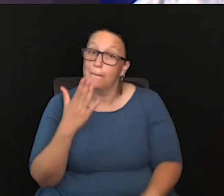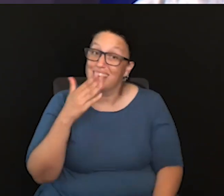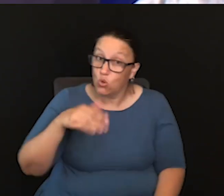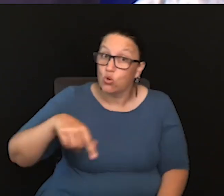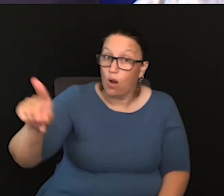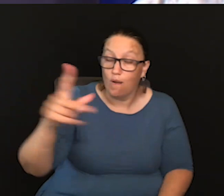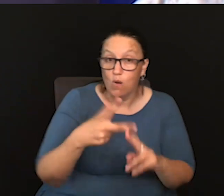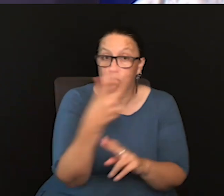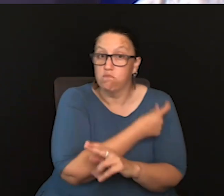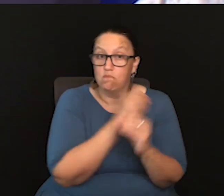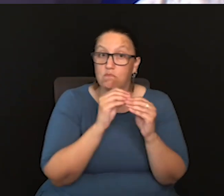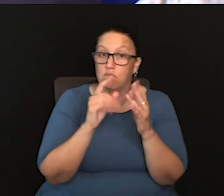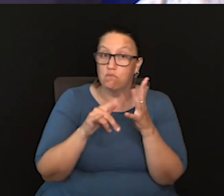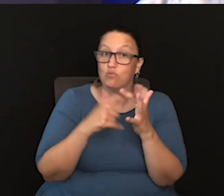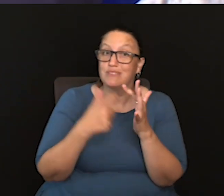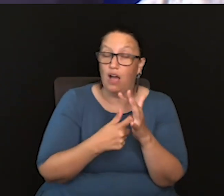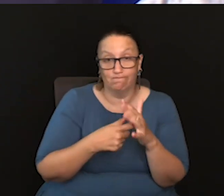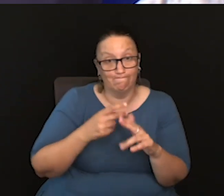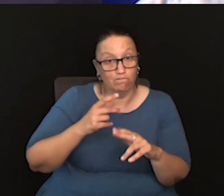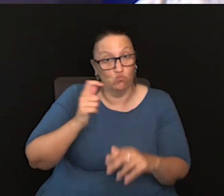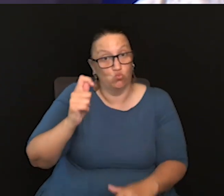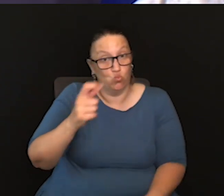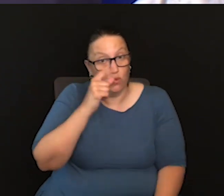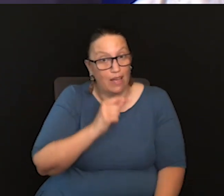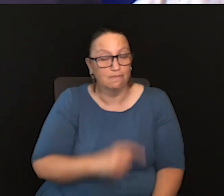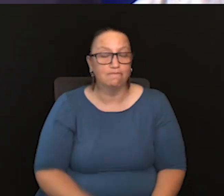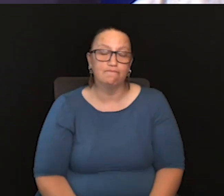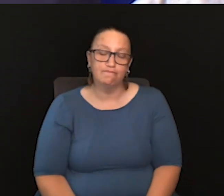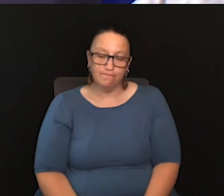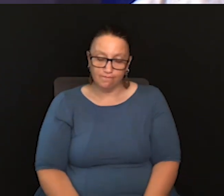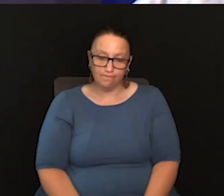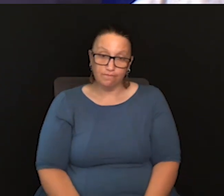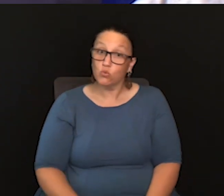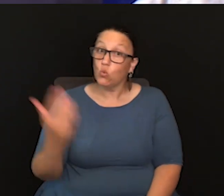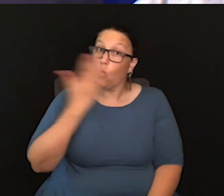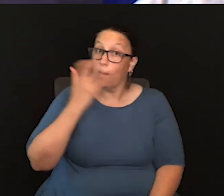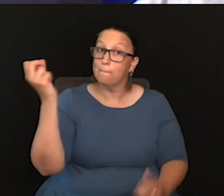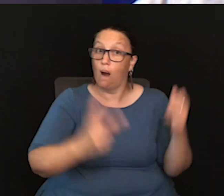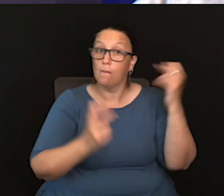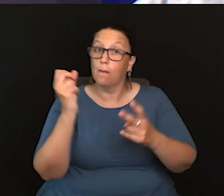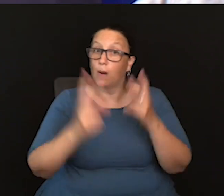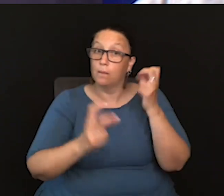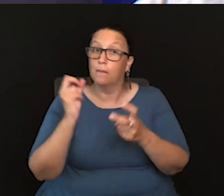please arrange to get the booster vaccine today. The issue of schools, with schools returning,